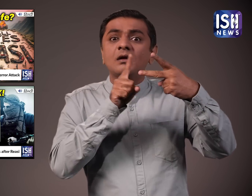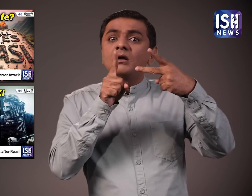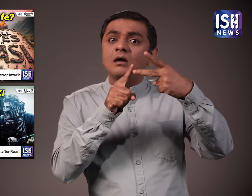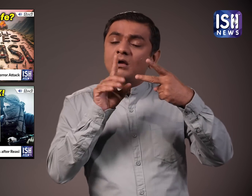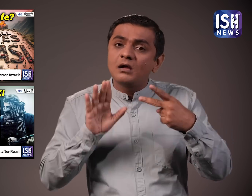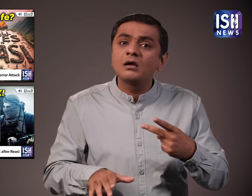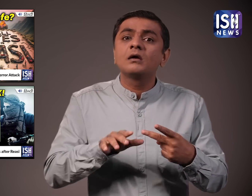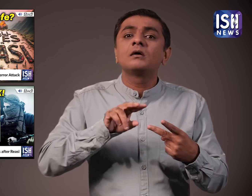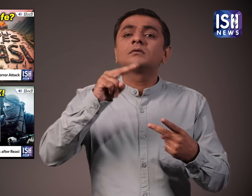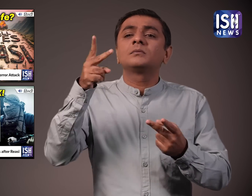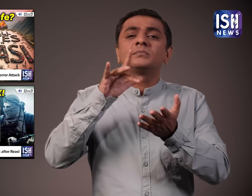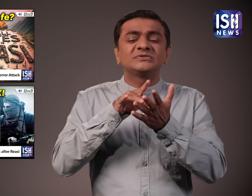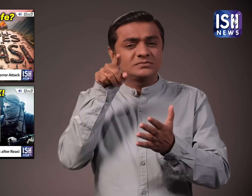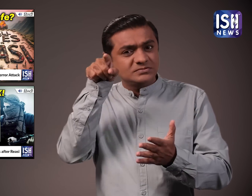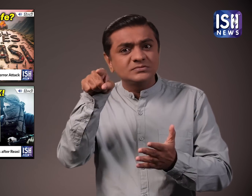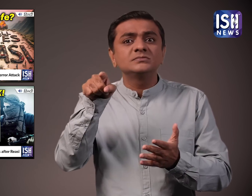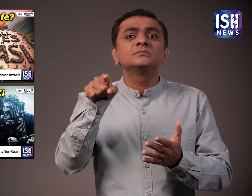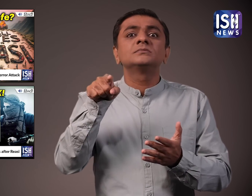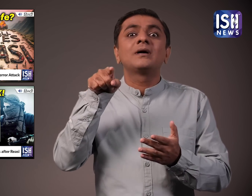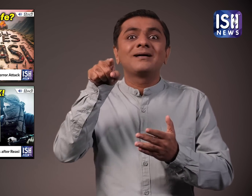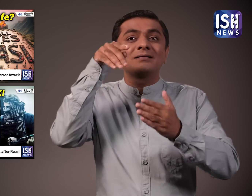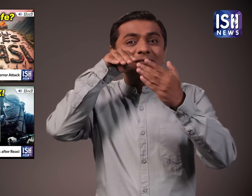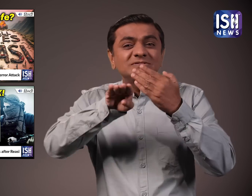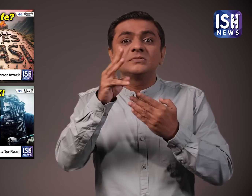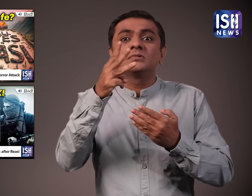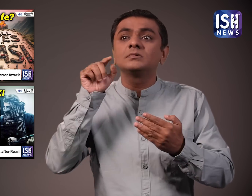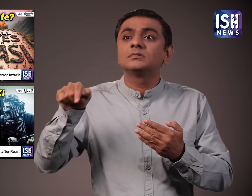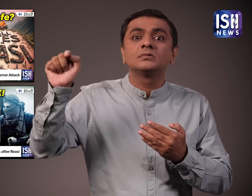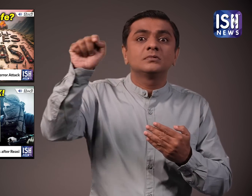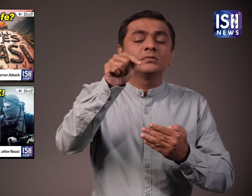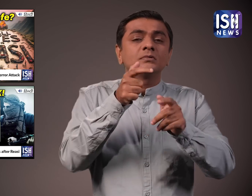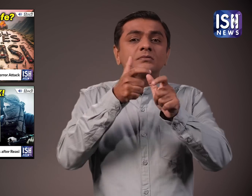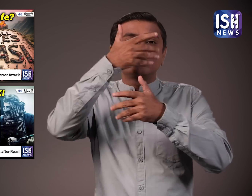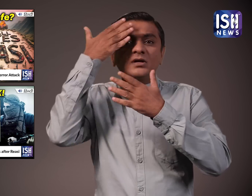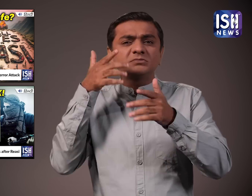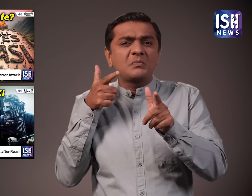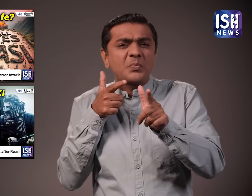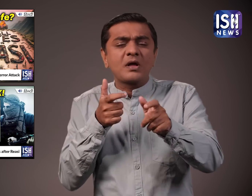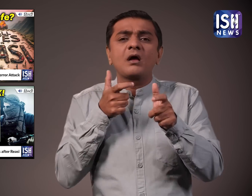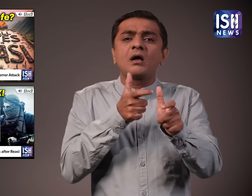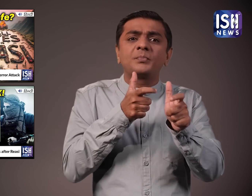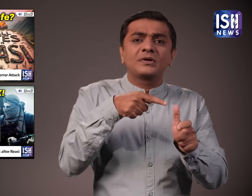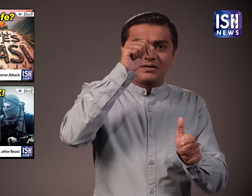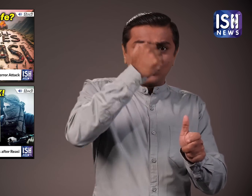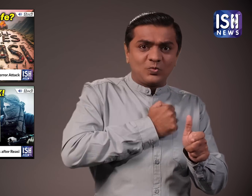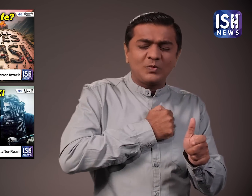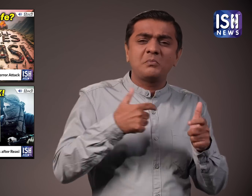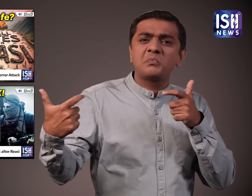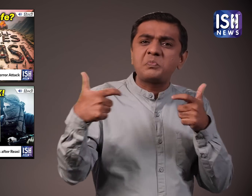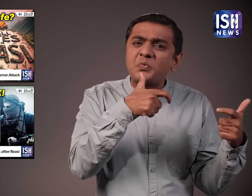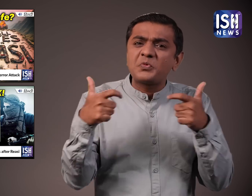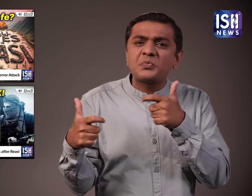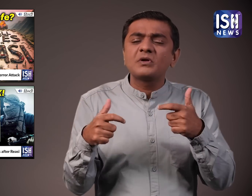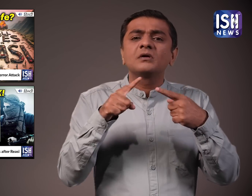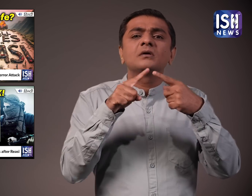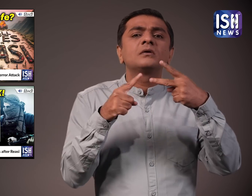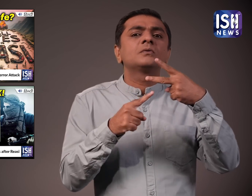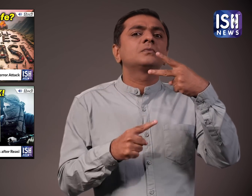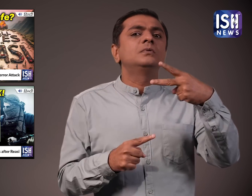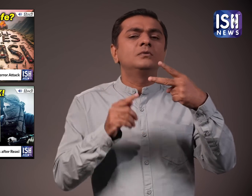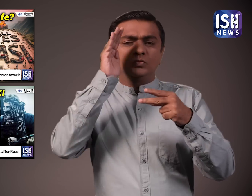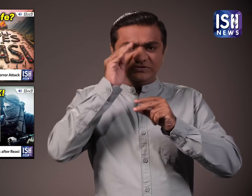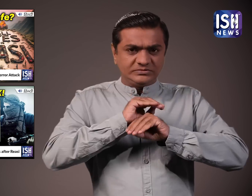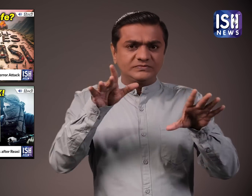and another terrorist attacks that took place in different areas of Jammu & Kashmir.